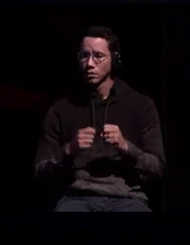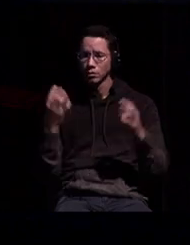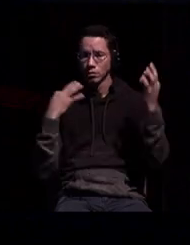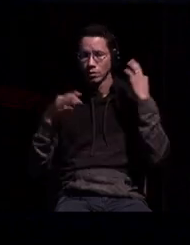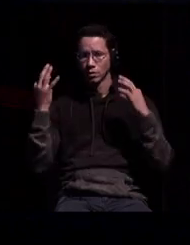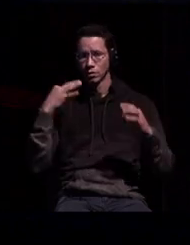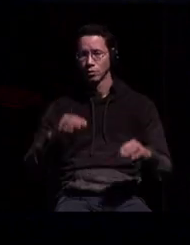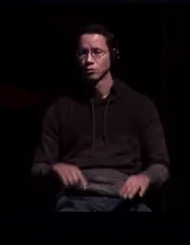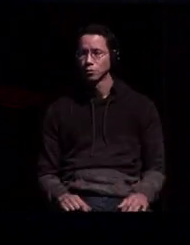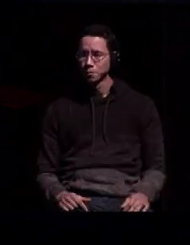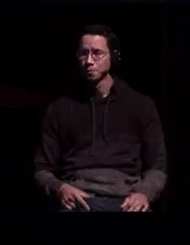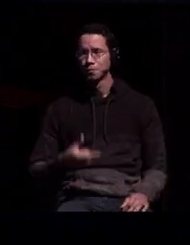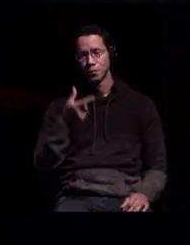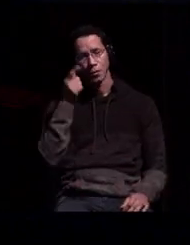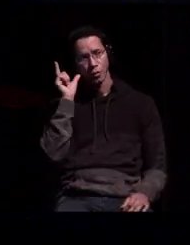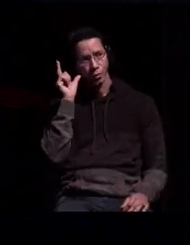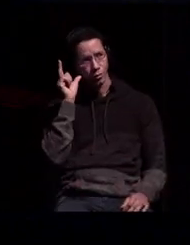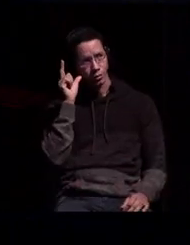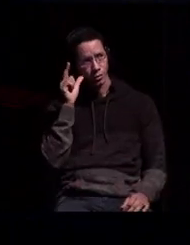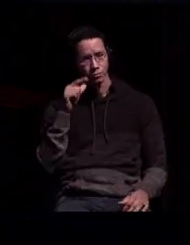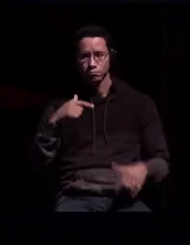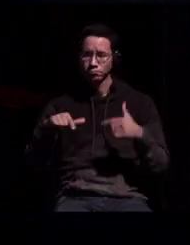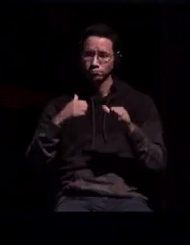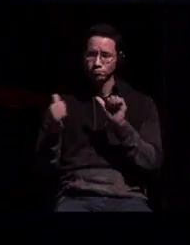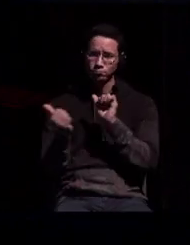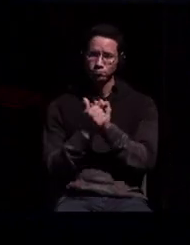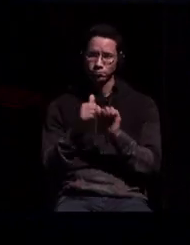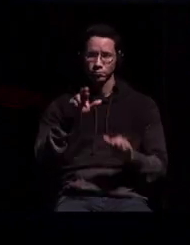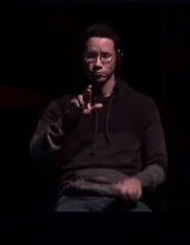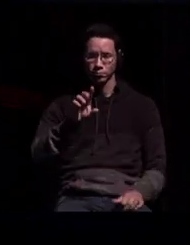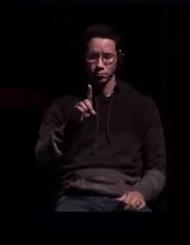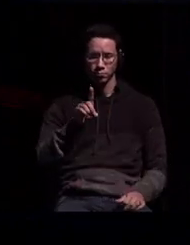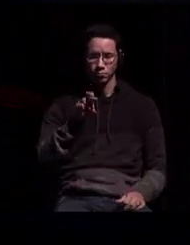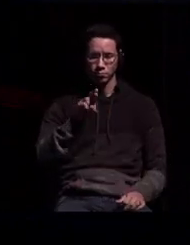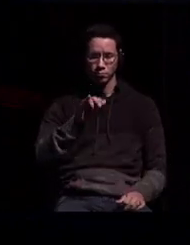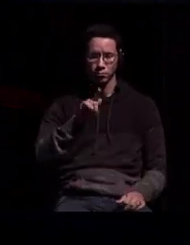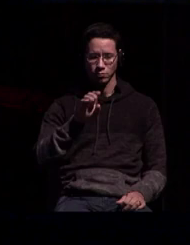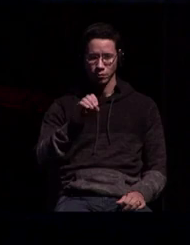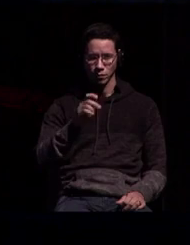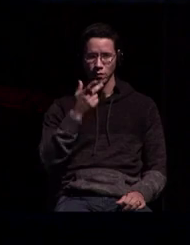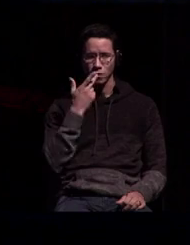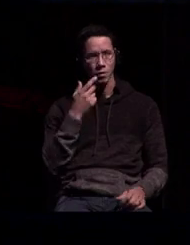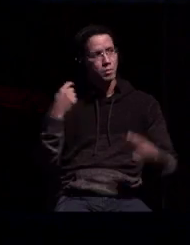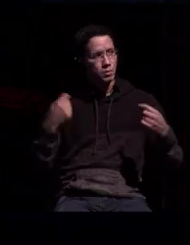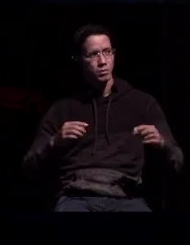Rodrigo Miranda said we must put the people in that nucleus, but that people also need